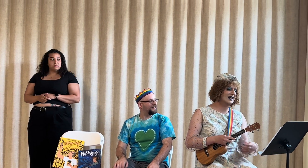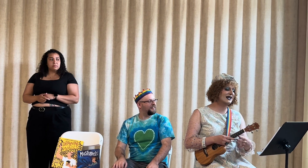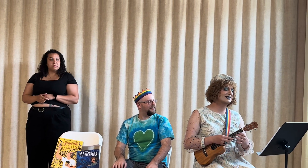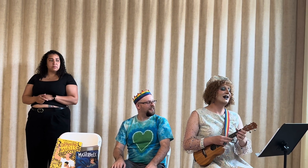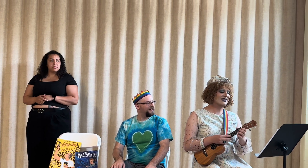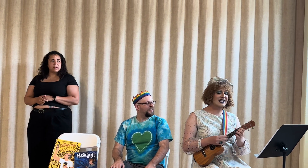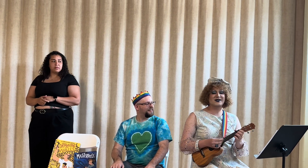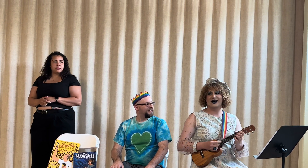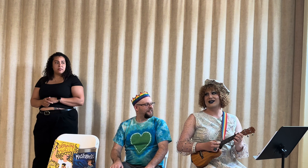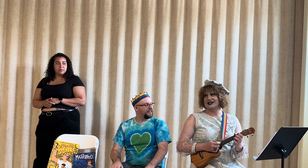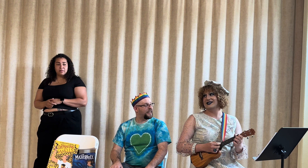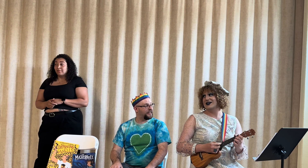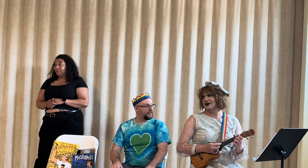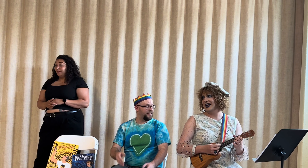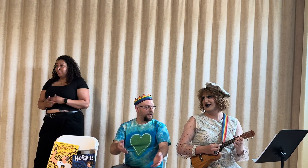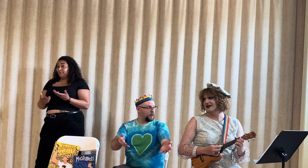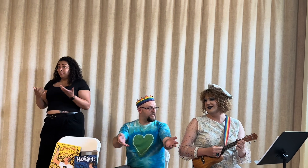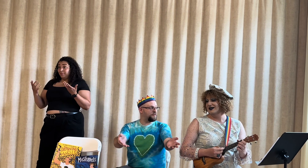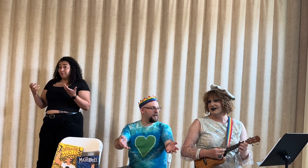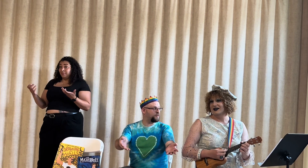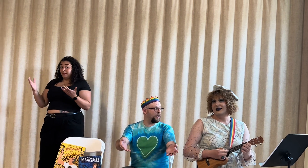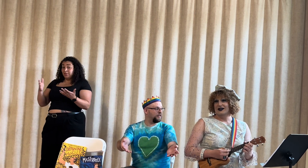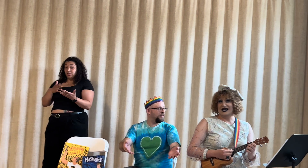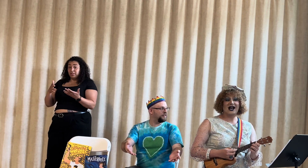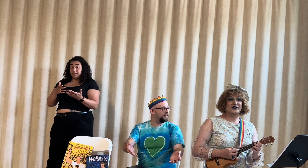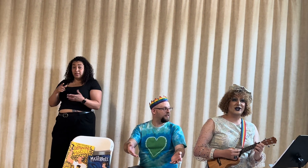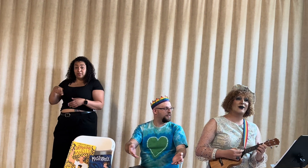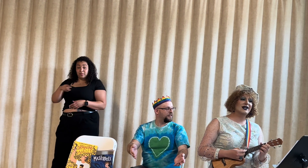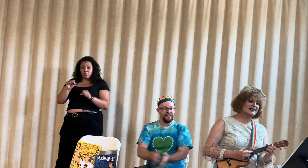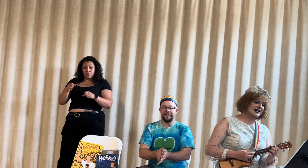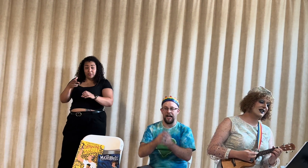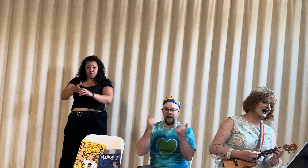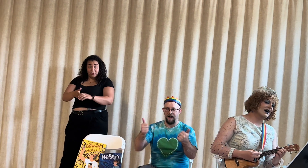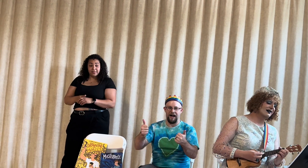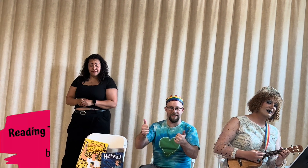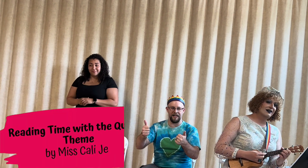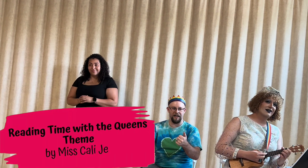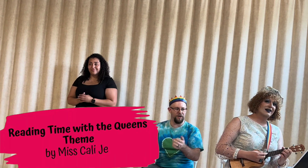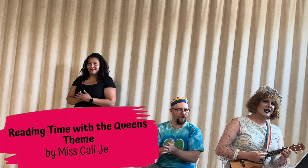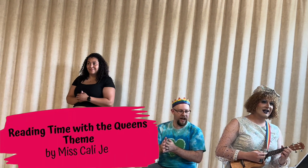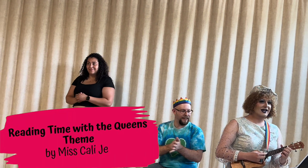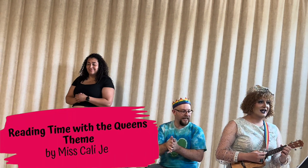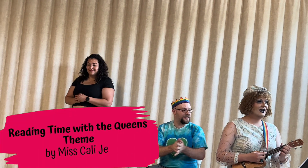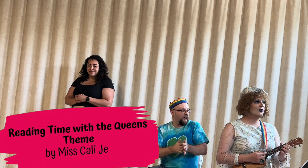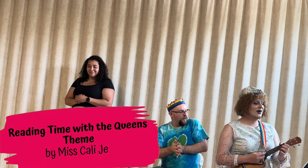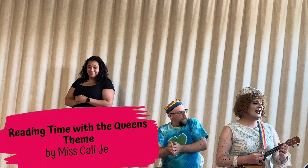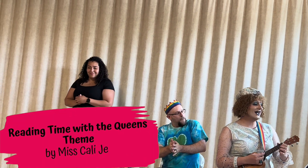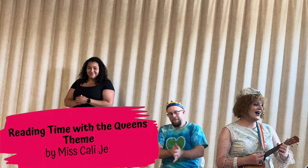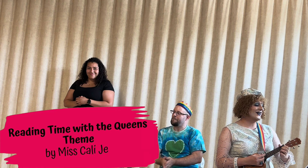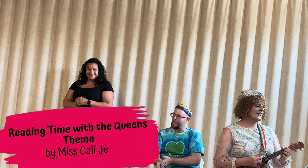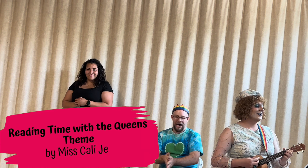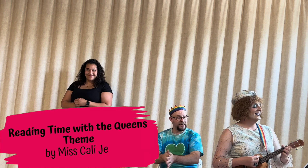Queens a-theme song? Does that sound okay? AARON: Can they participate as well? CALI: Yeah! If you know it, sing along! AARON: Awesome! All right! Let's go! CALI: Here we go!